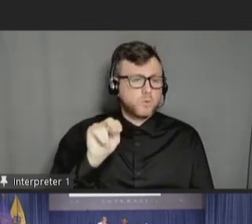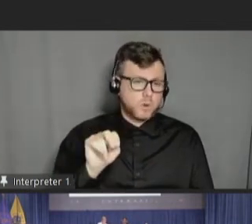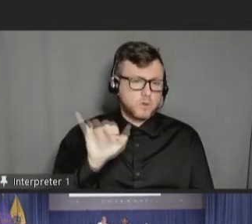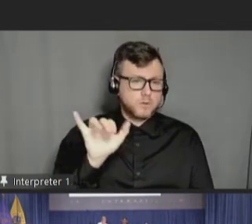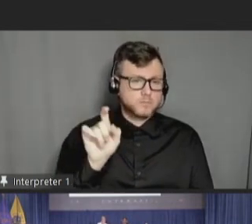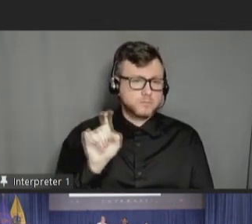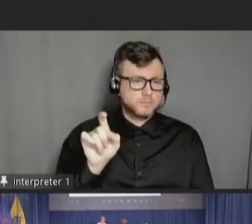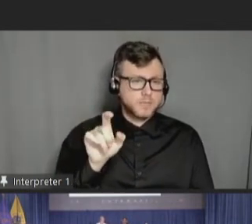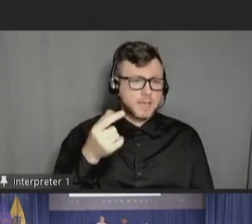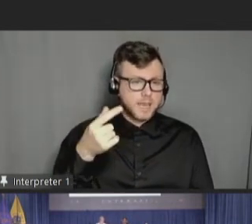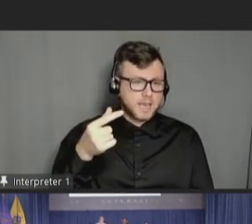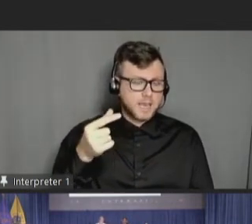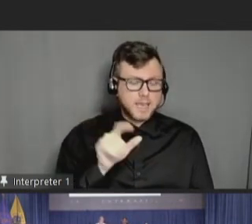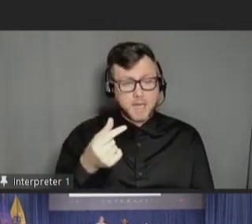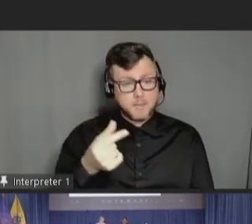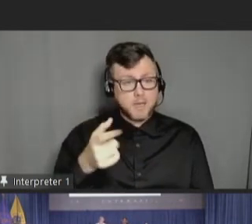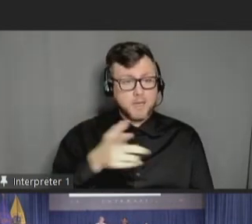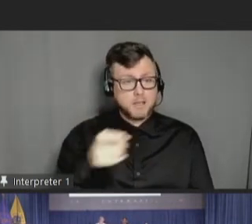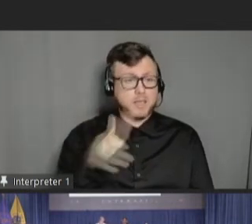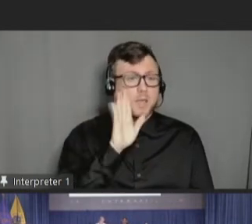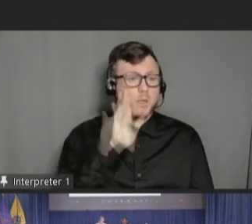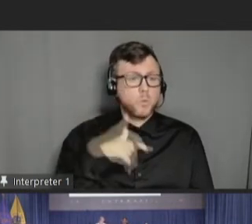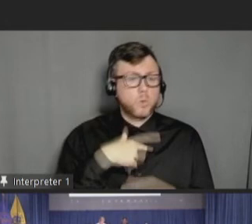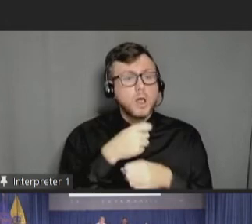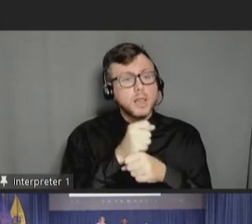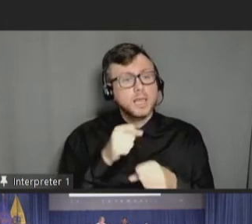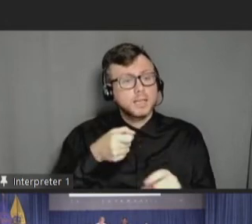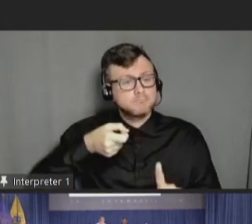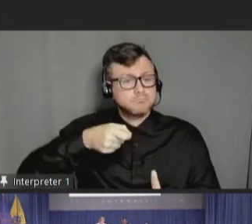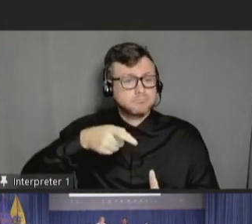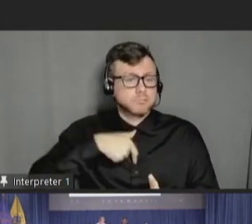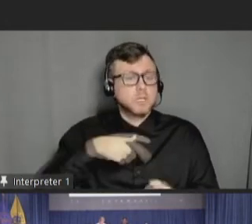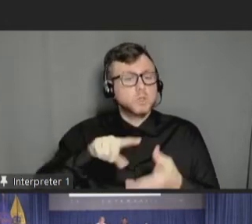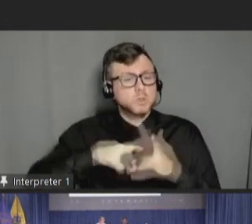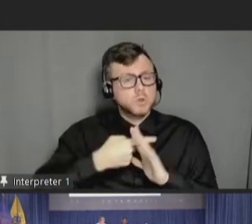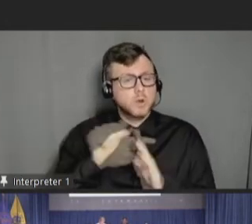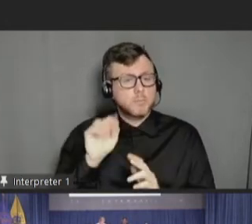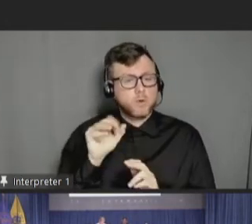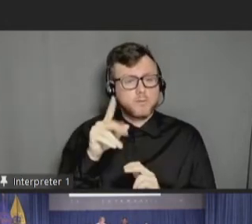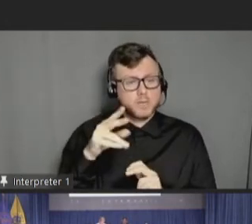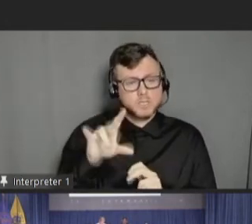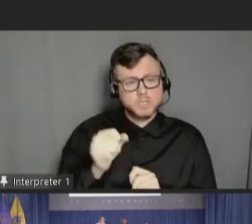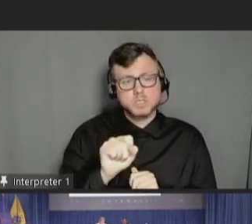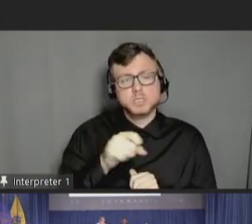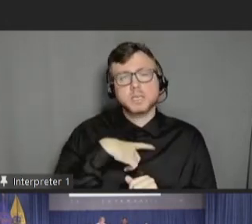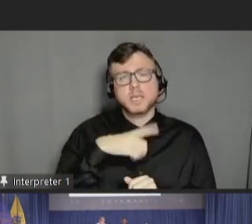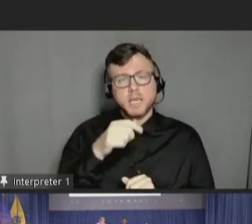that we aim at generating with the vaccine can also target specific pathogenetic processes,